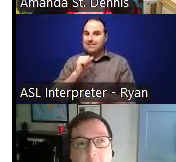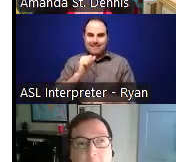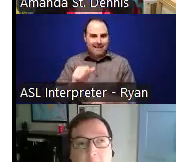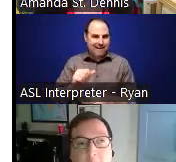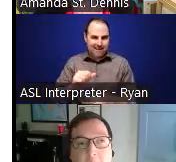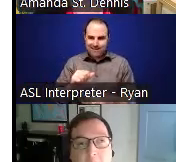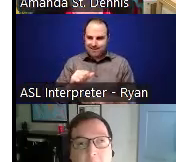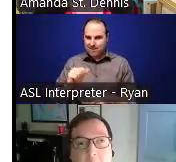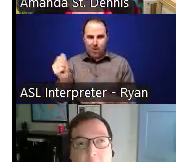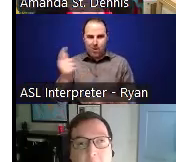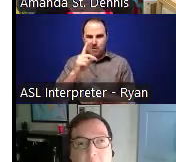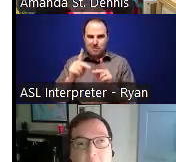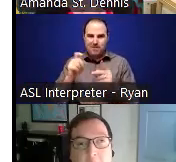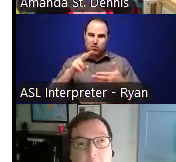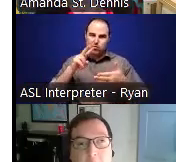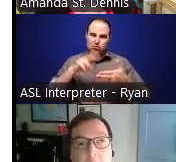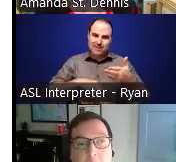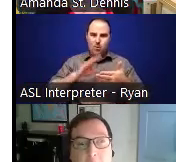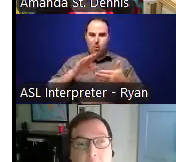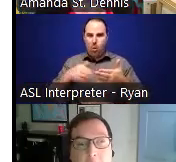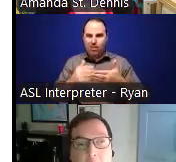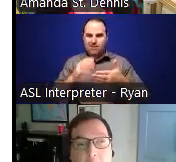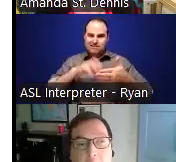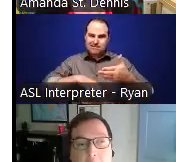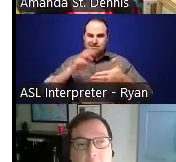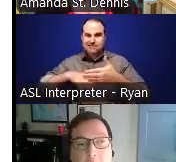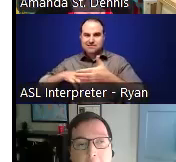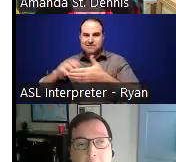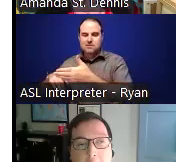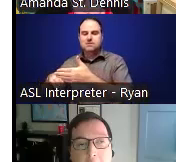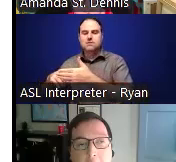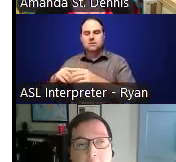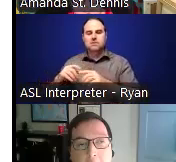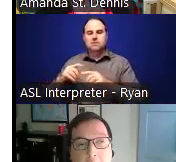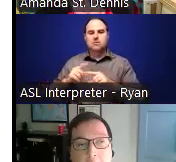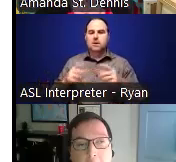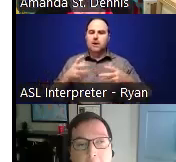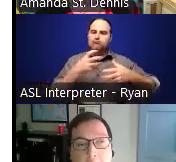but also keeping everyone informed. Here are the big changes that will be made. We want to